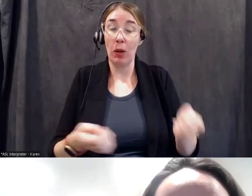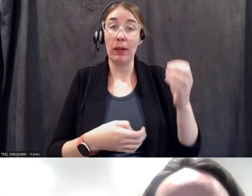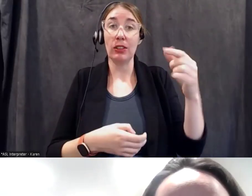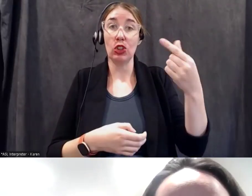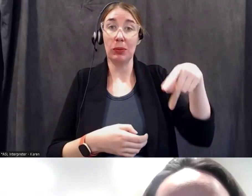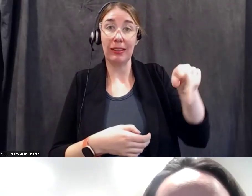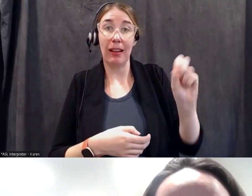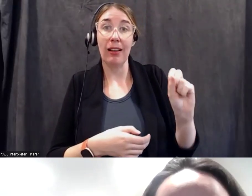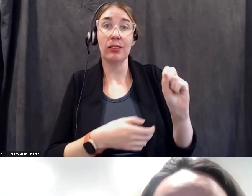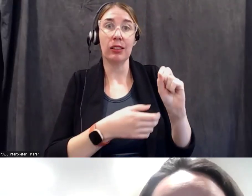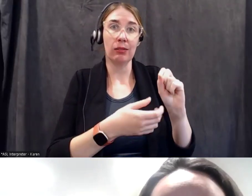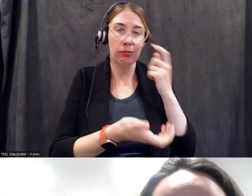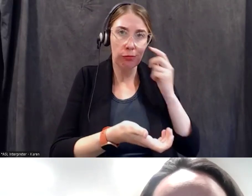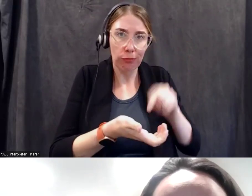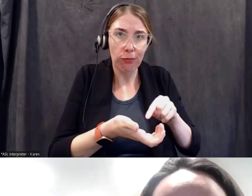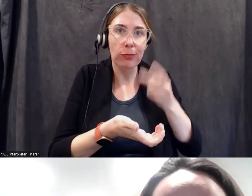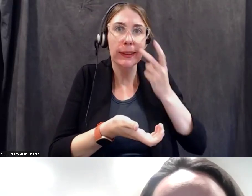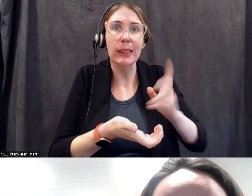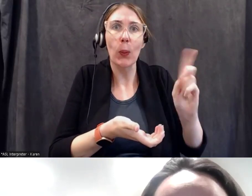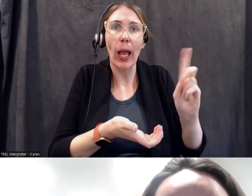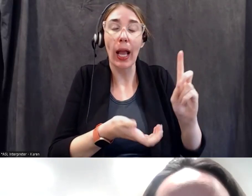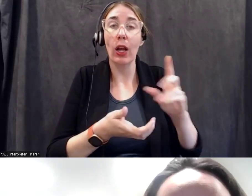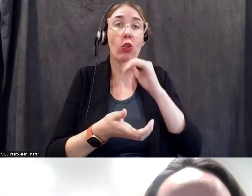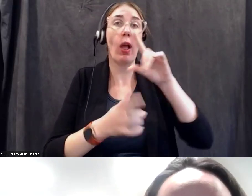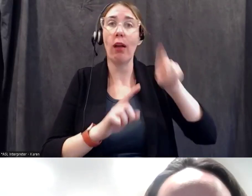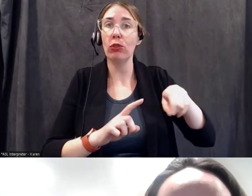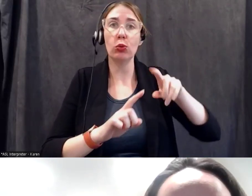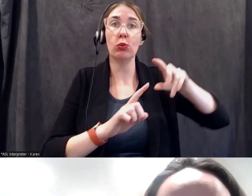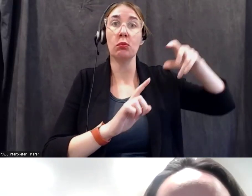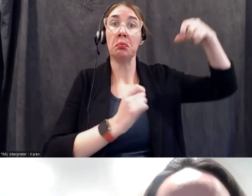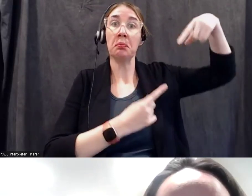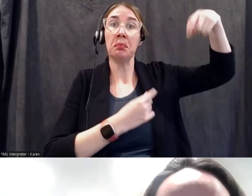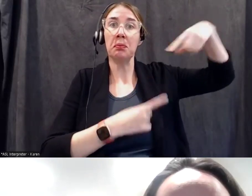by GPS without the cellular service as well. So those things are important.